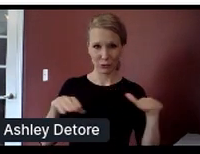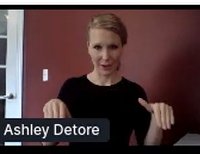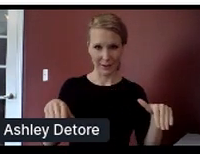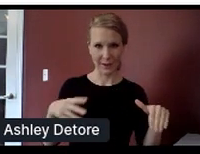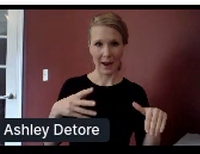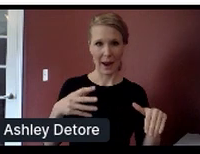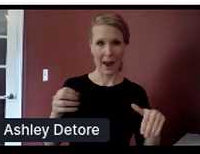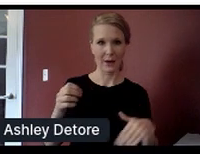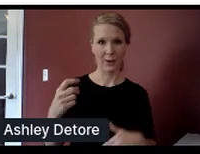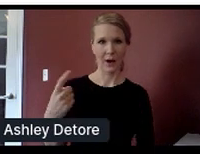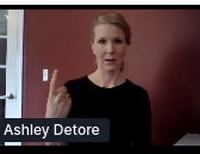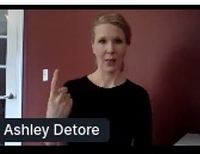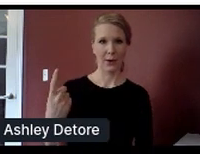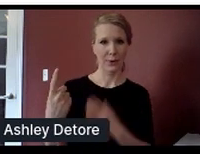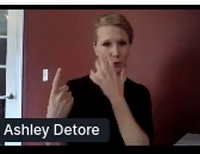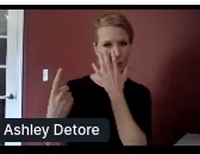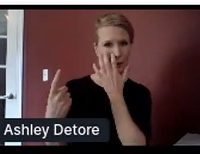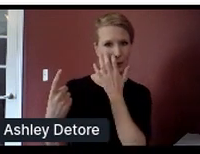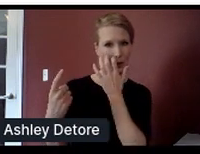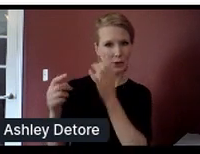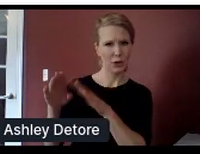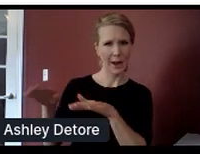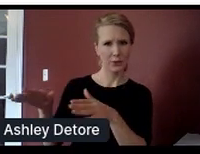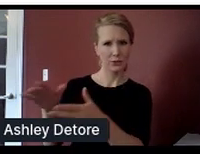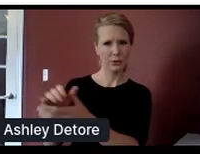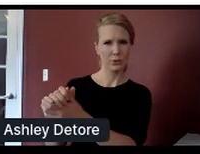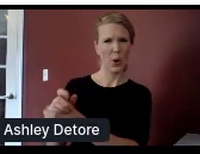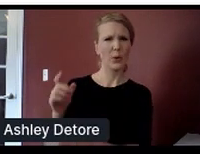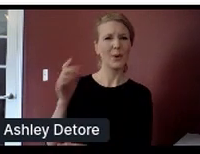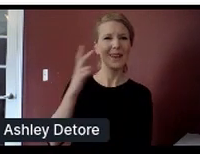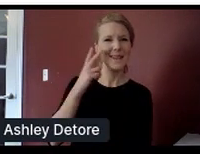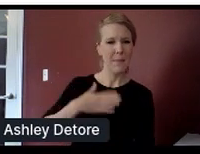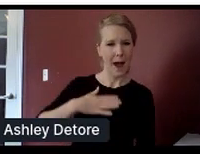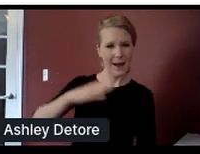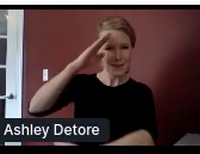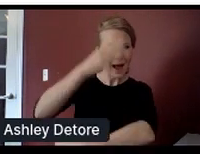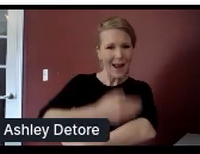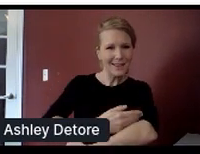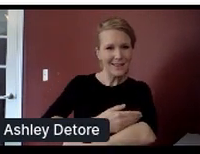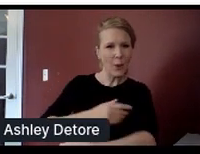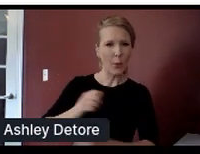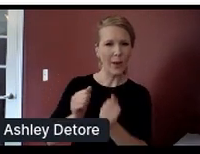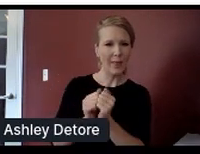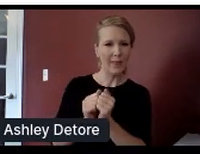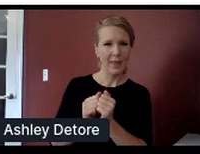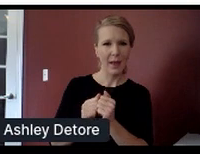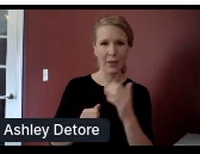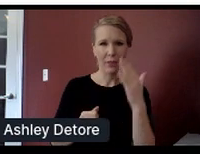You'll see my son Hezi, the one with the long hair right here or right next to me.